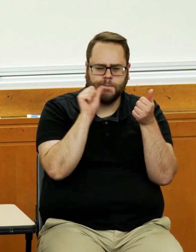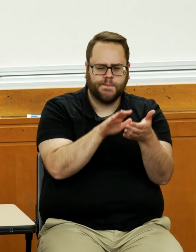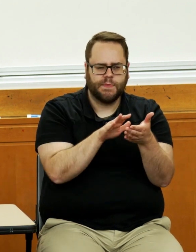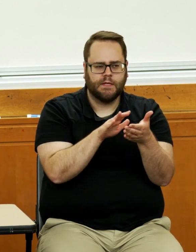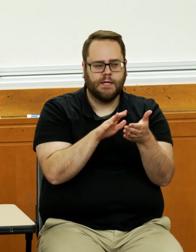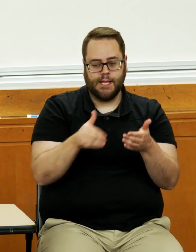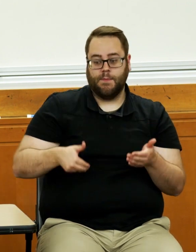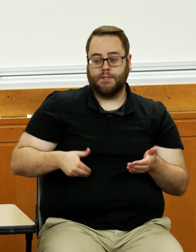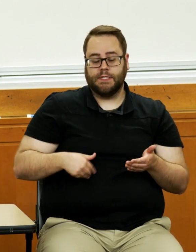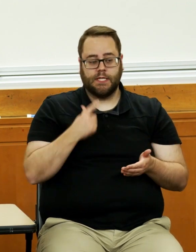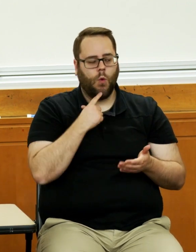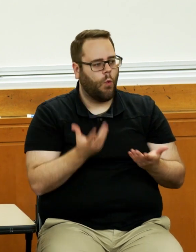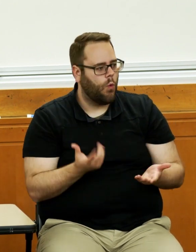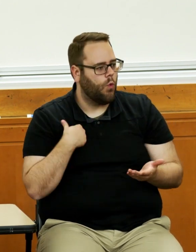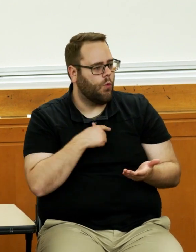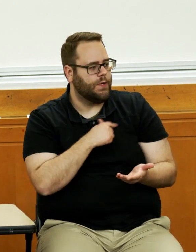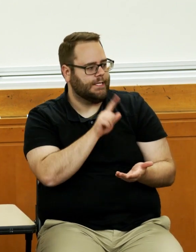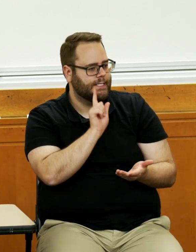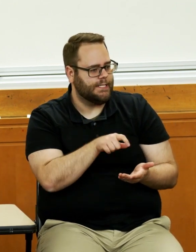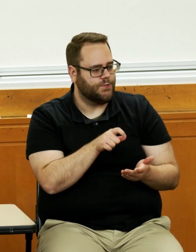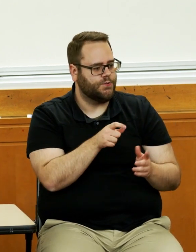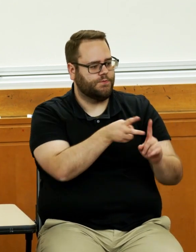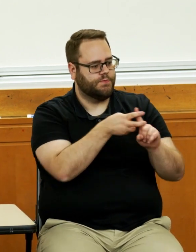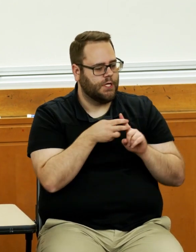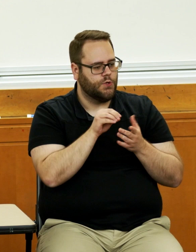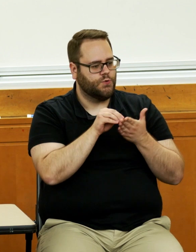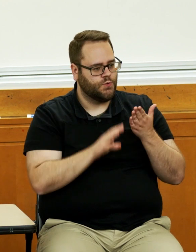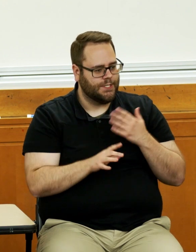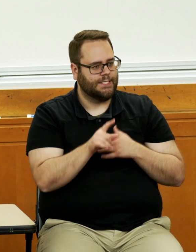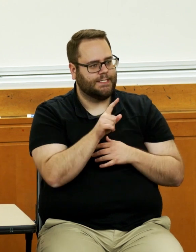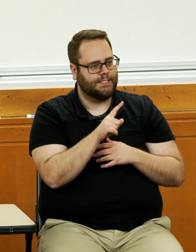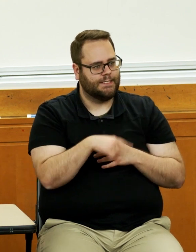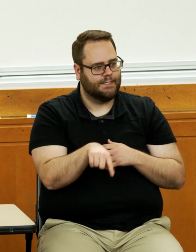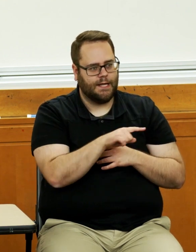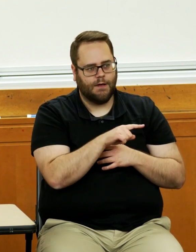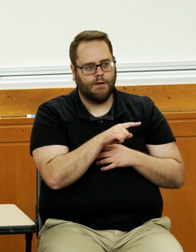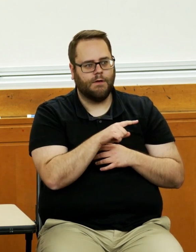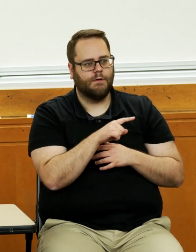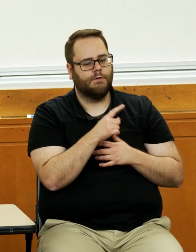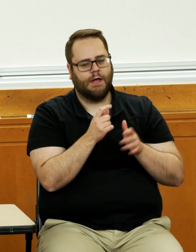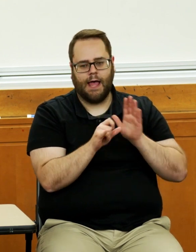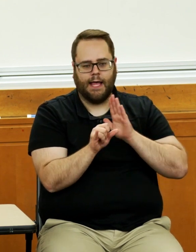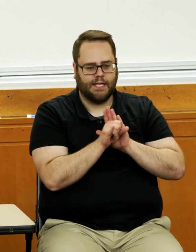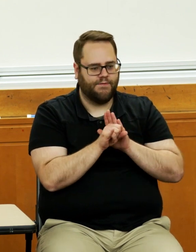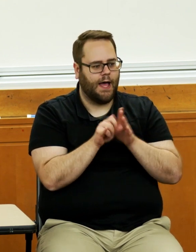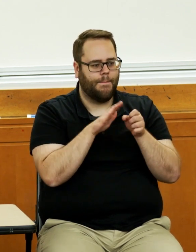to say, “Well, we need to get students who are essentially identified minority groups or whatever